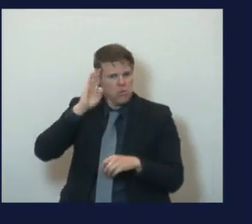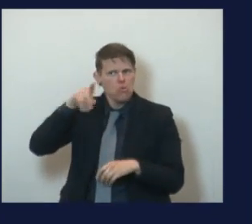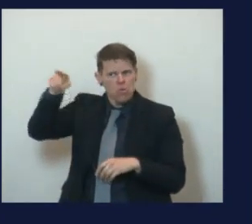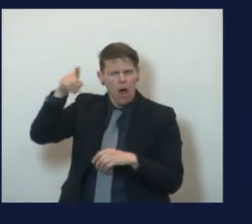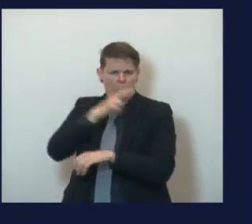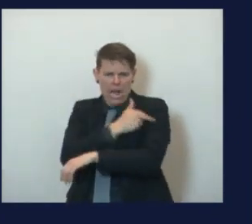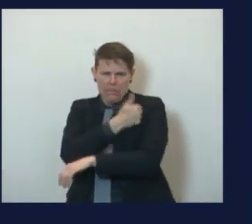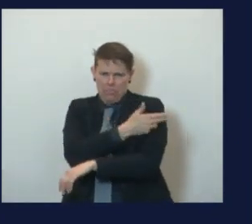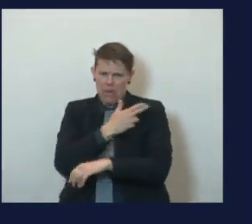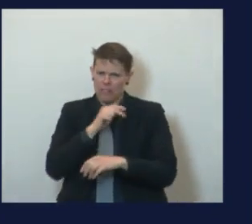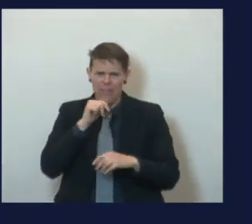THIS IS